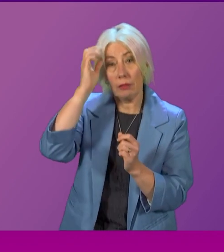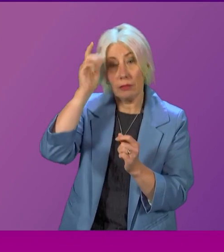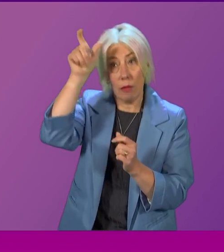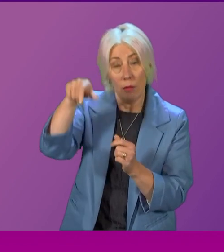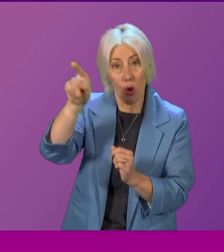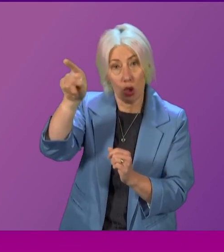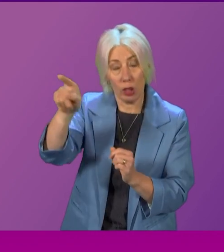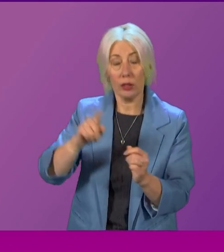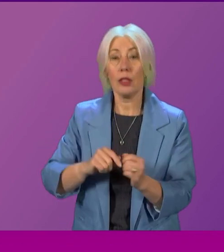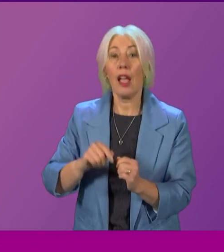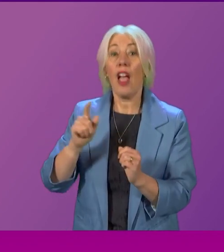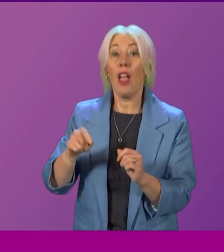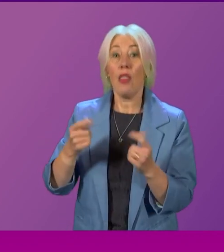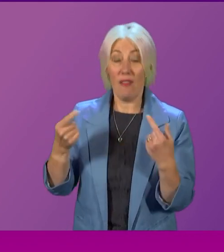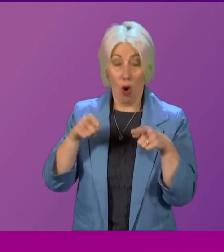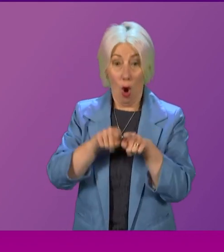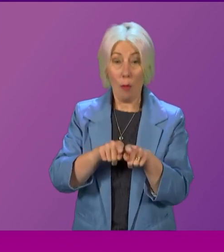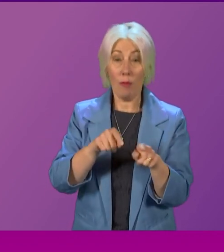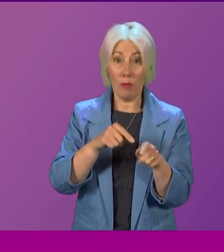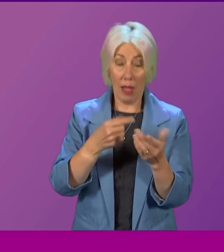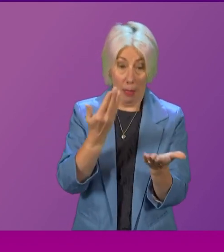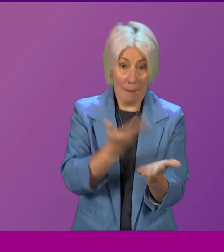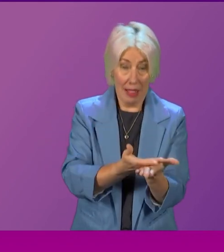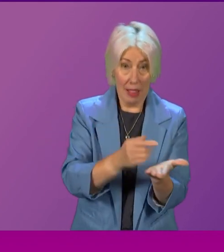in the bill align with the stated position of the Office of the High Commissioner for